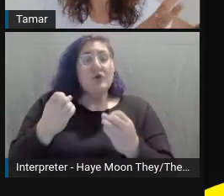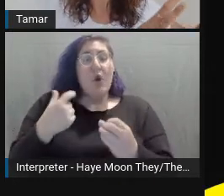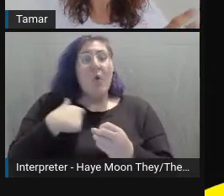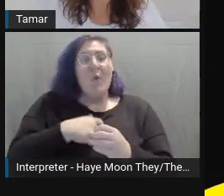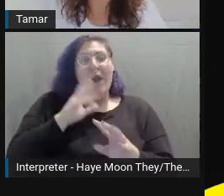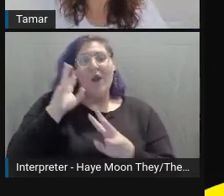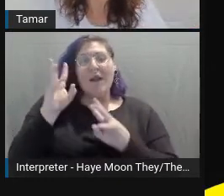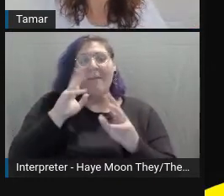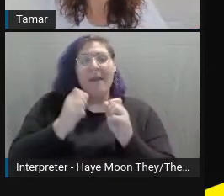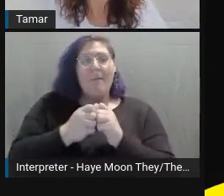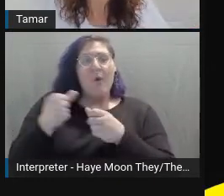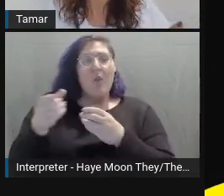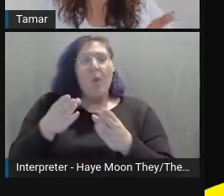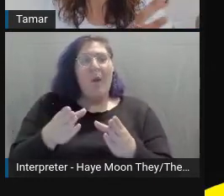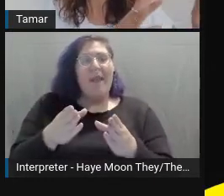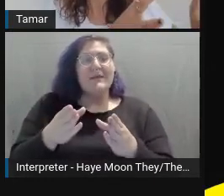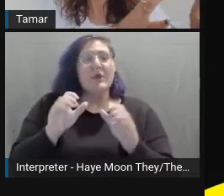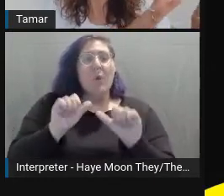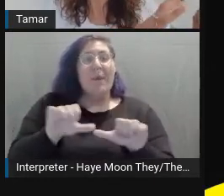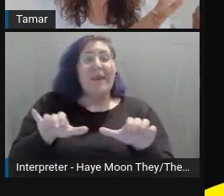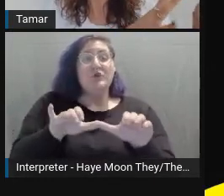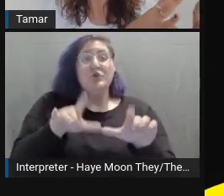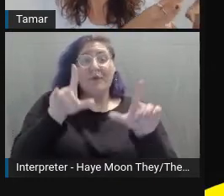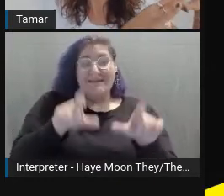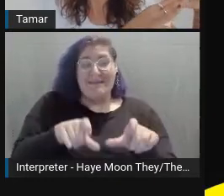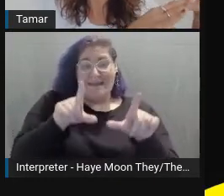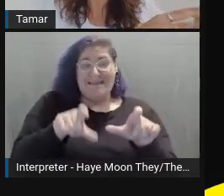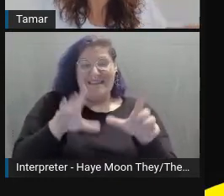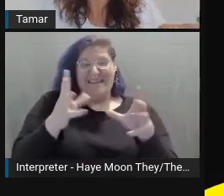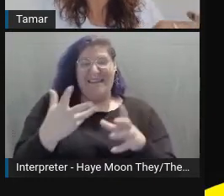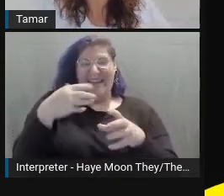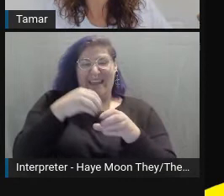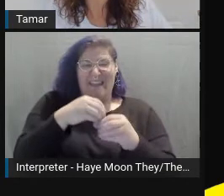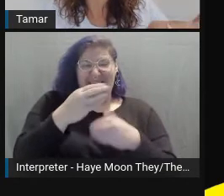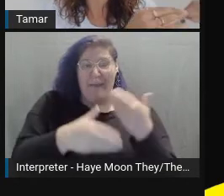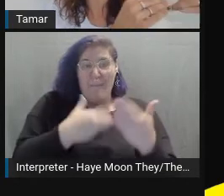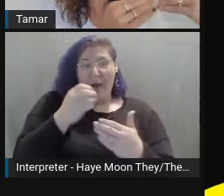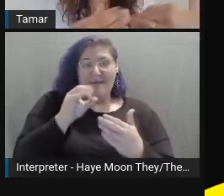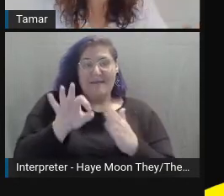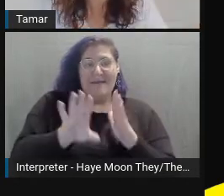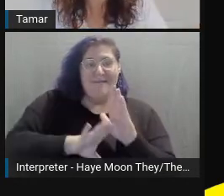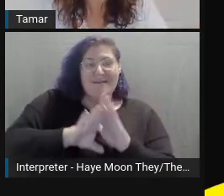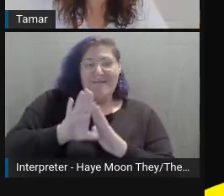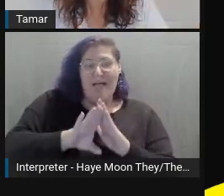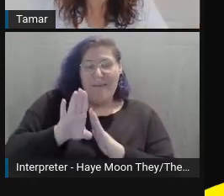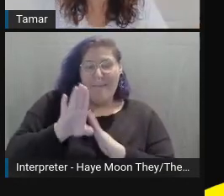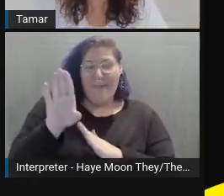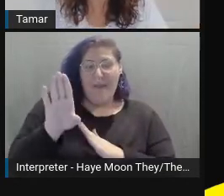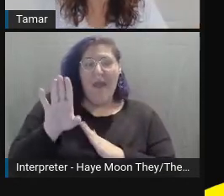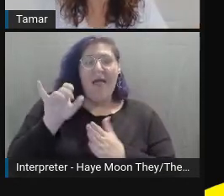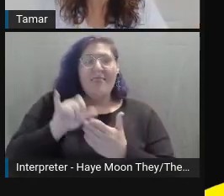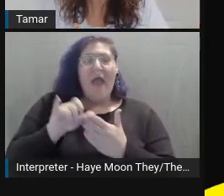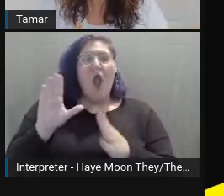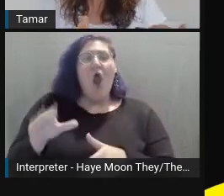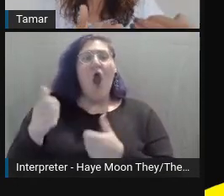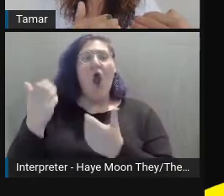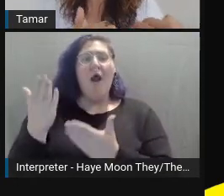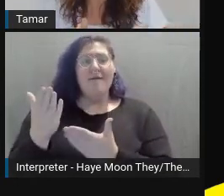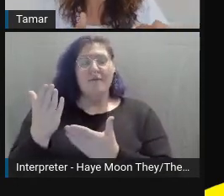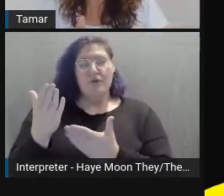within development, offering that heavy lift of what a manual tester would be doing, in order to assure